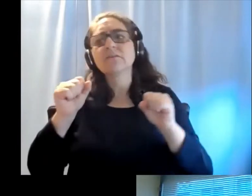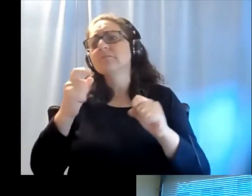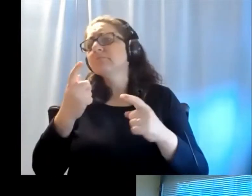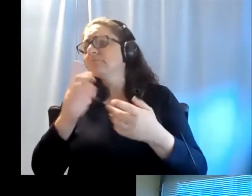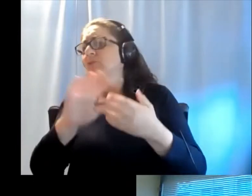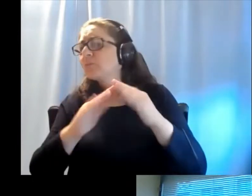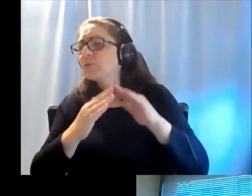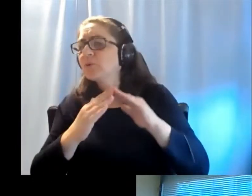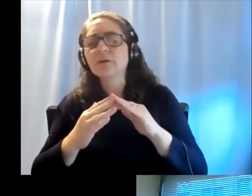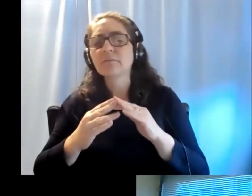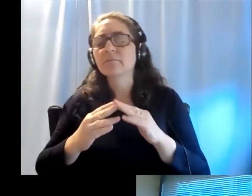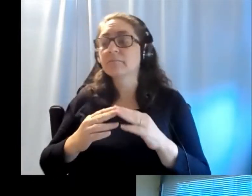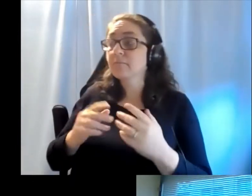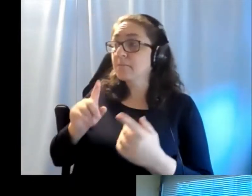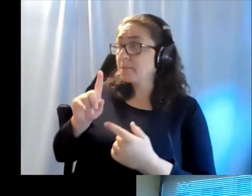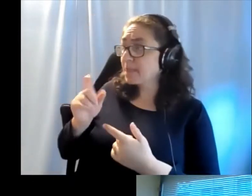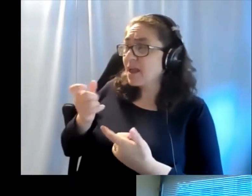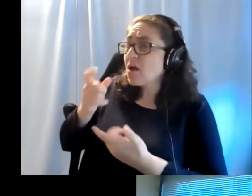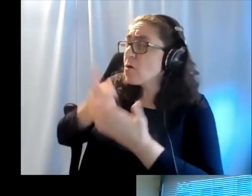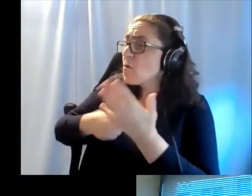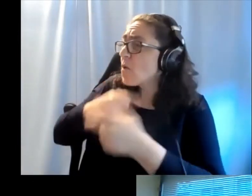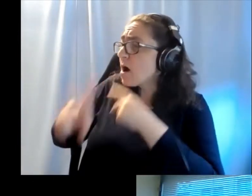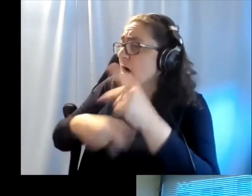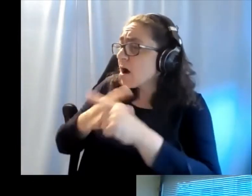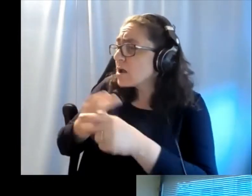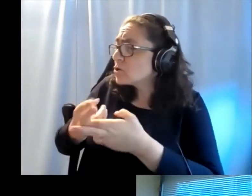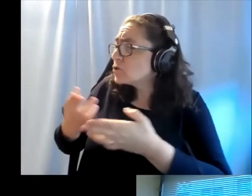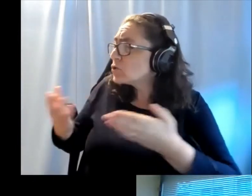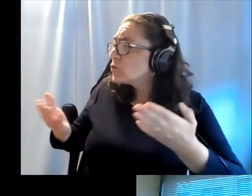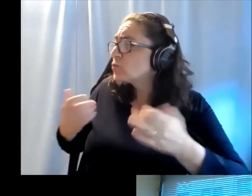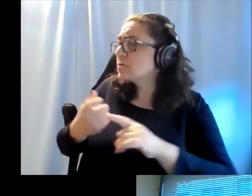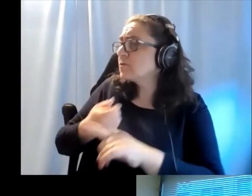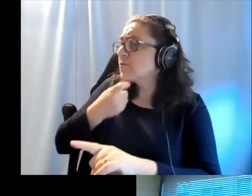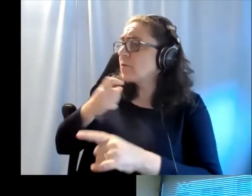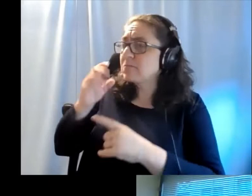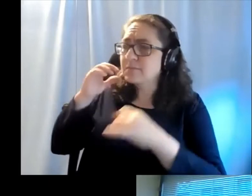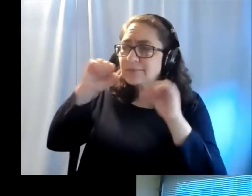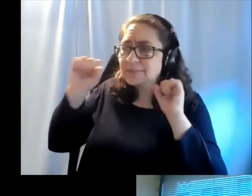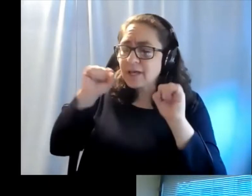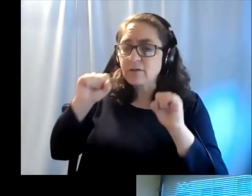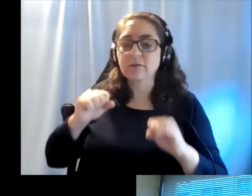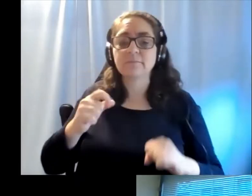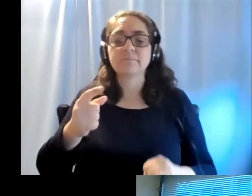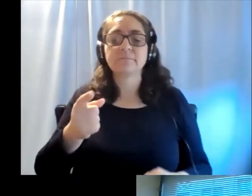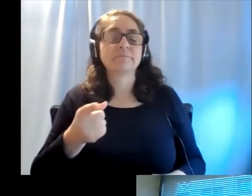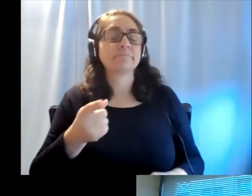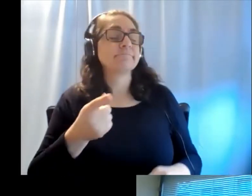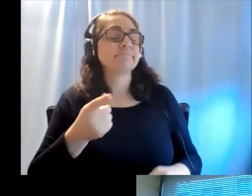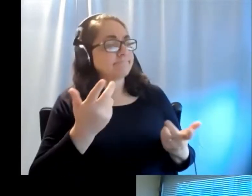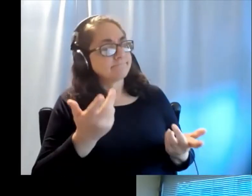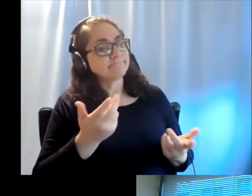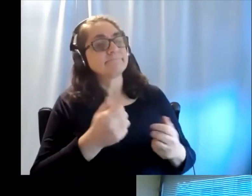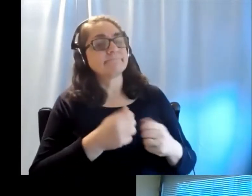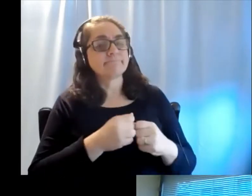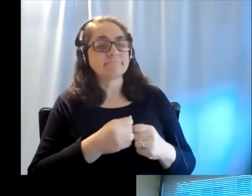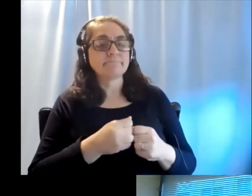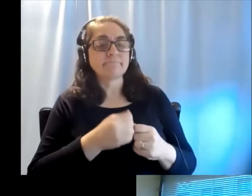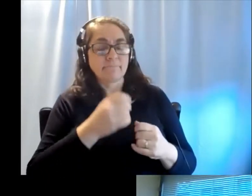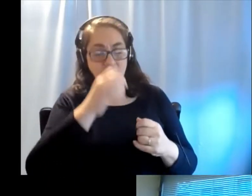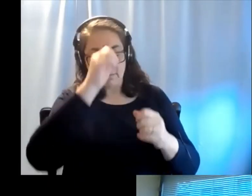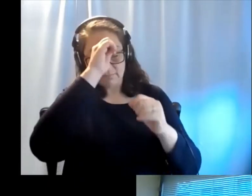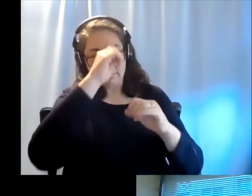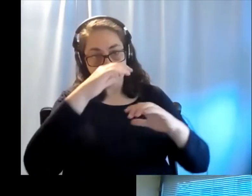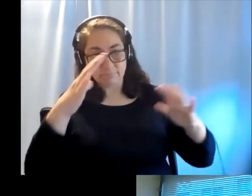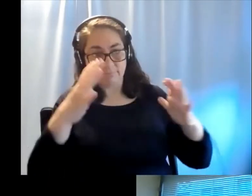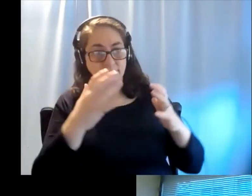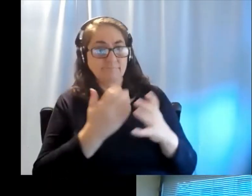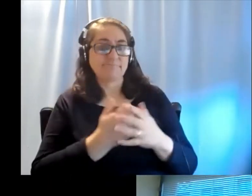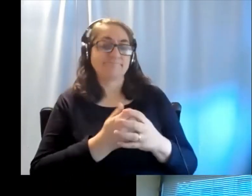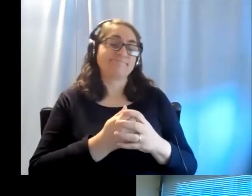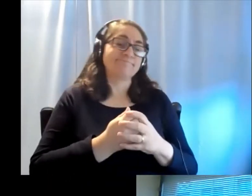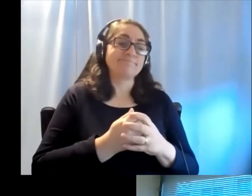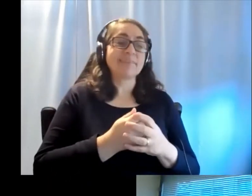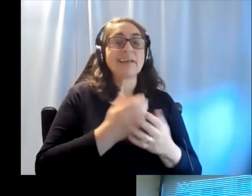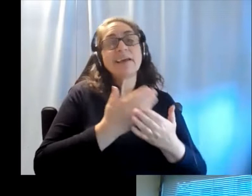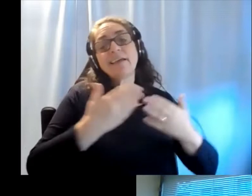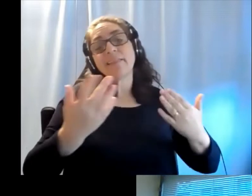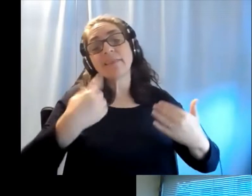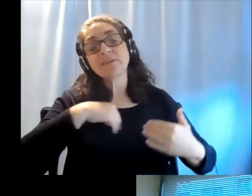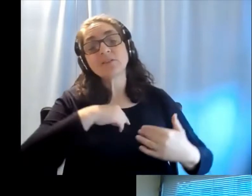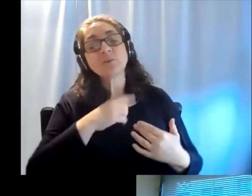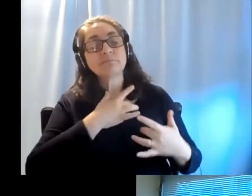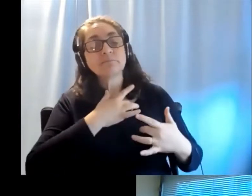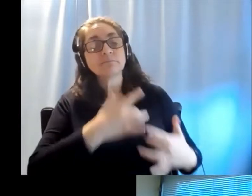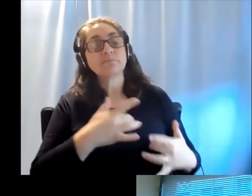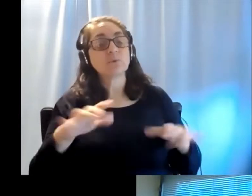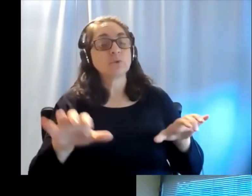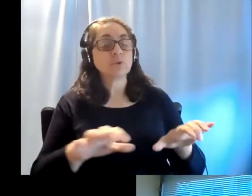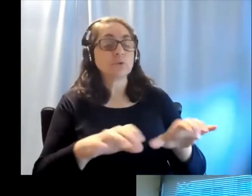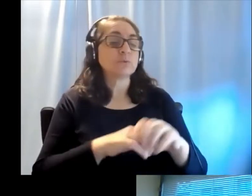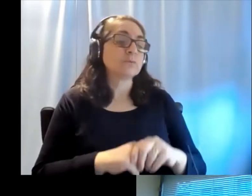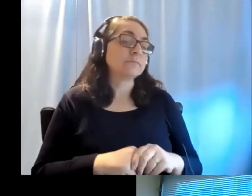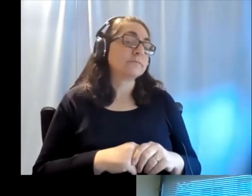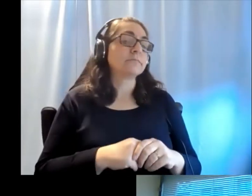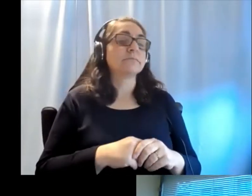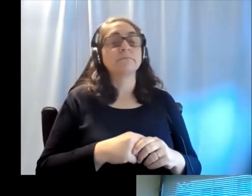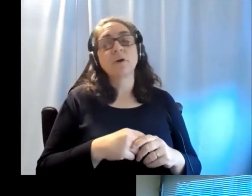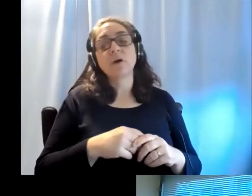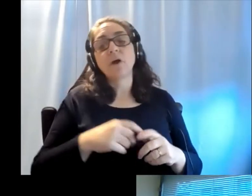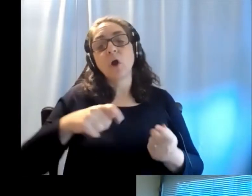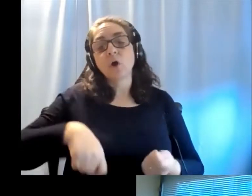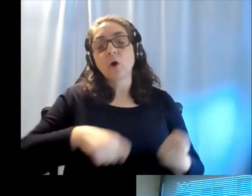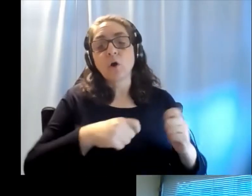I imagine that you can think about the things that we normally do, like gardening, and using